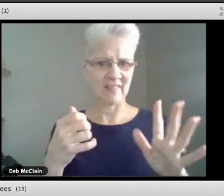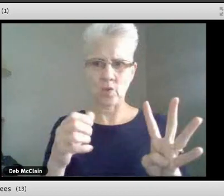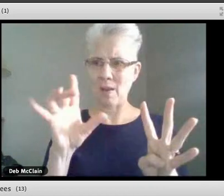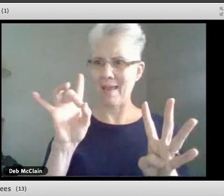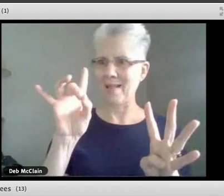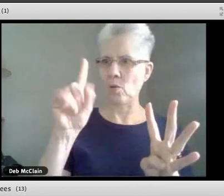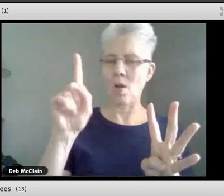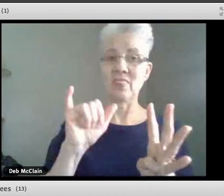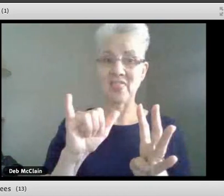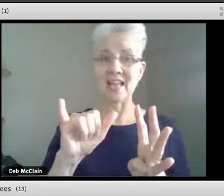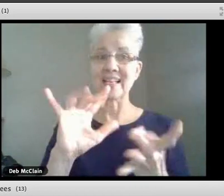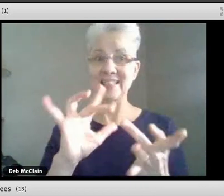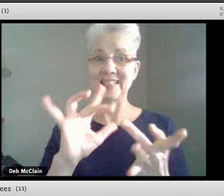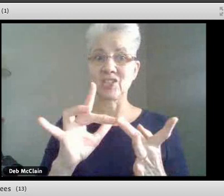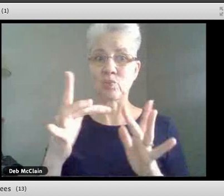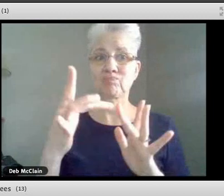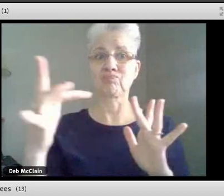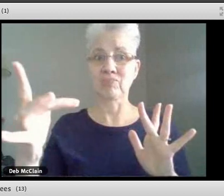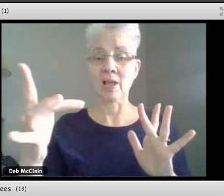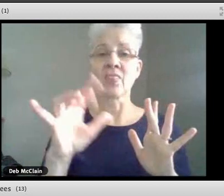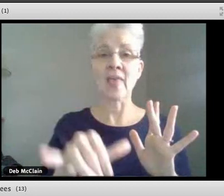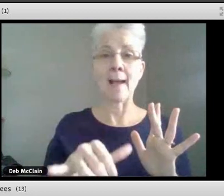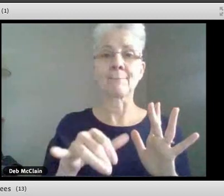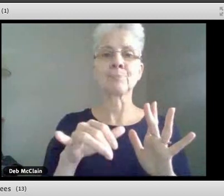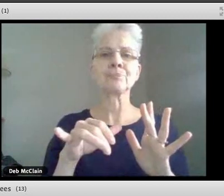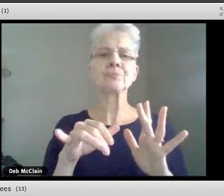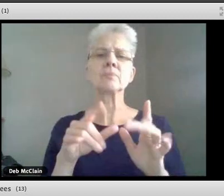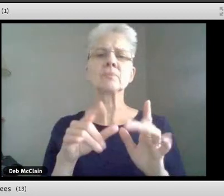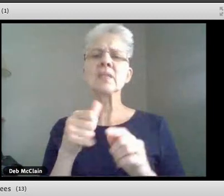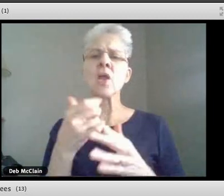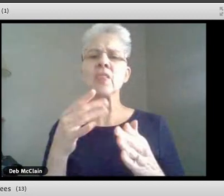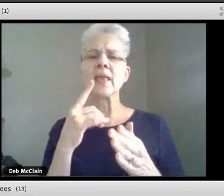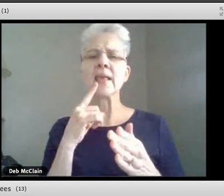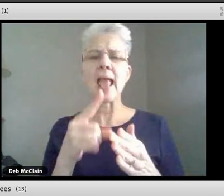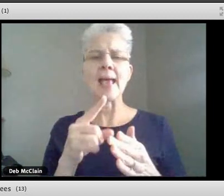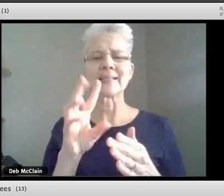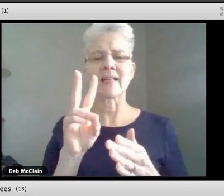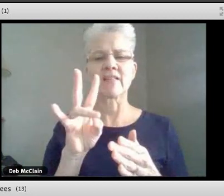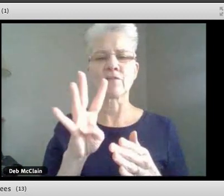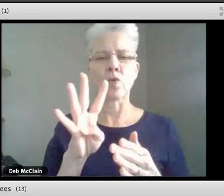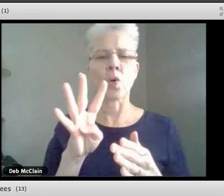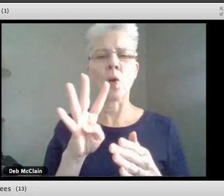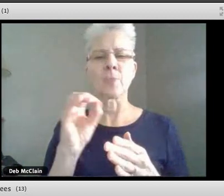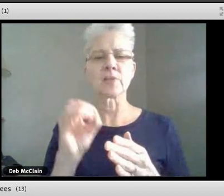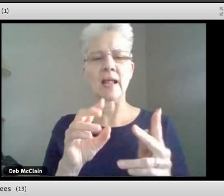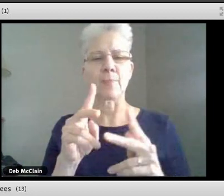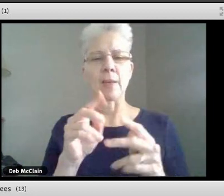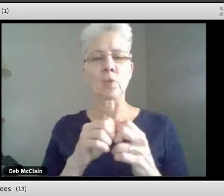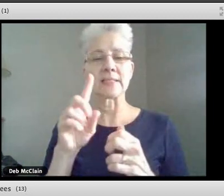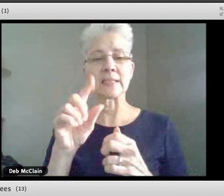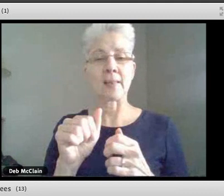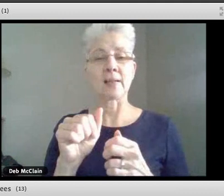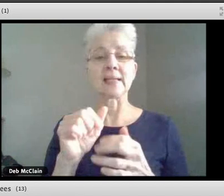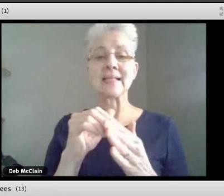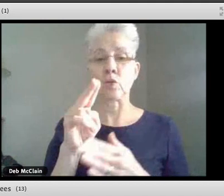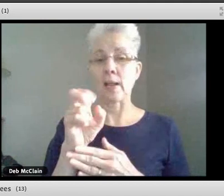and then another thing is that 74 percent of people with disabilities in the United States have a cell phone,